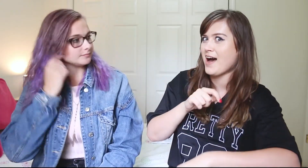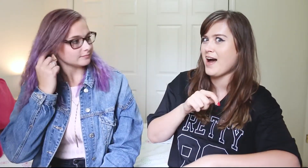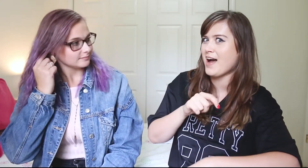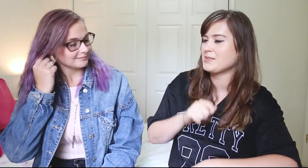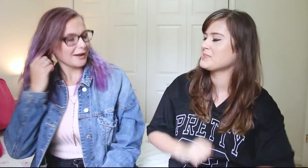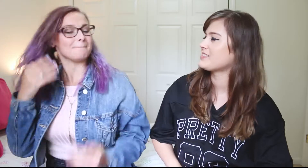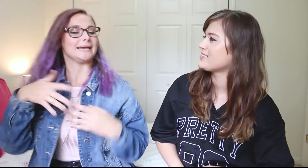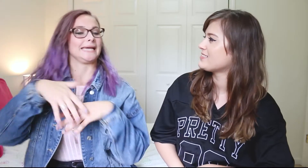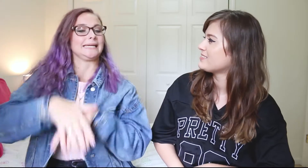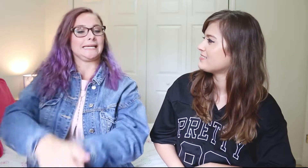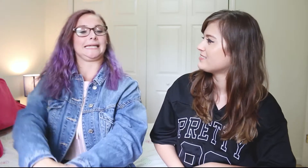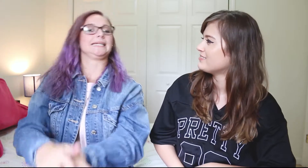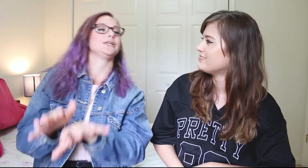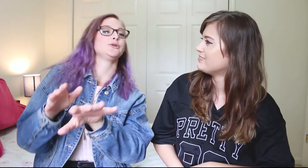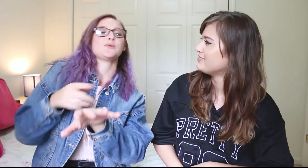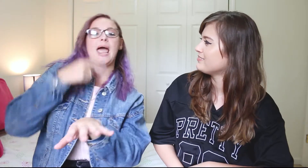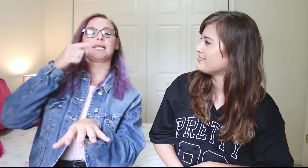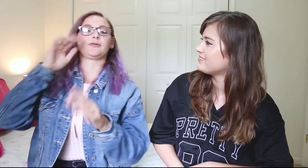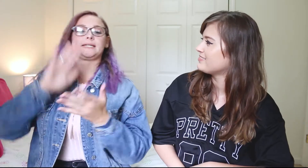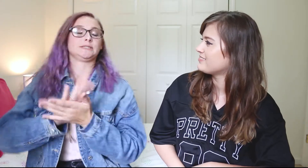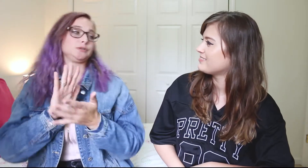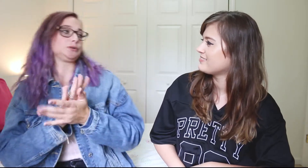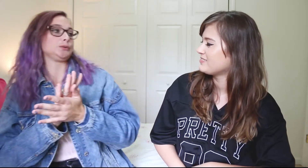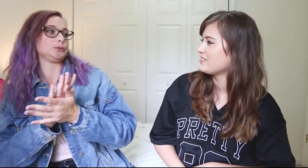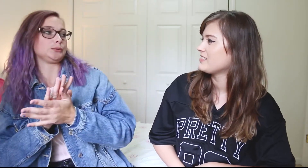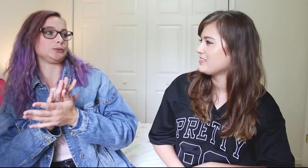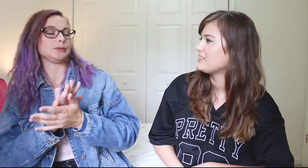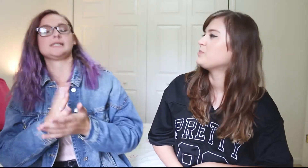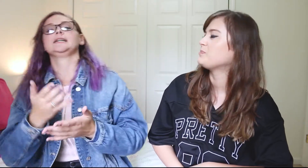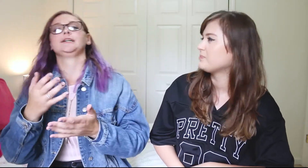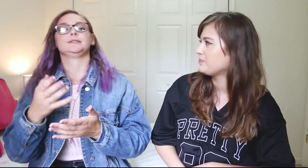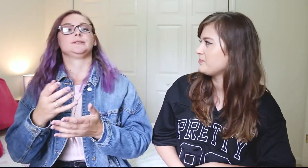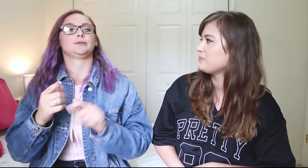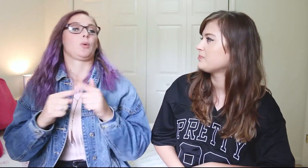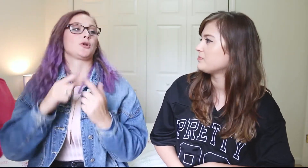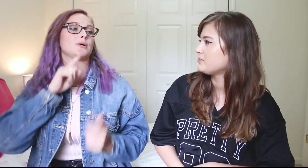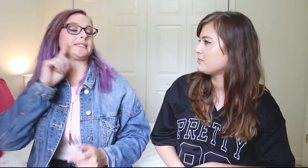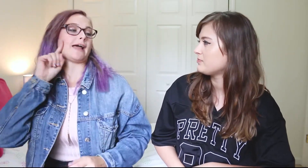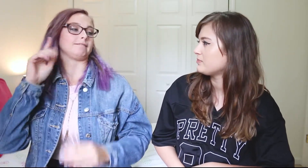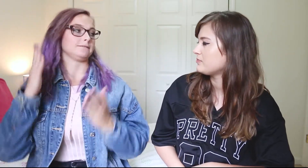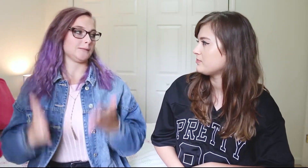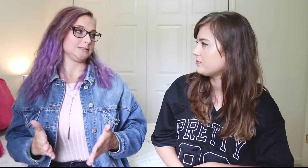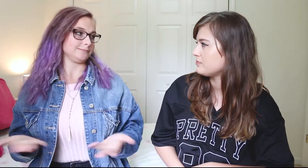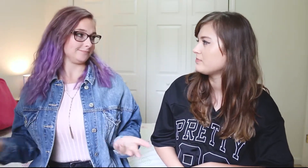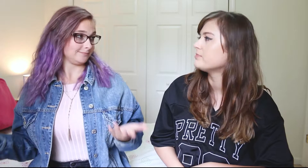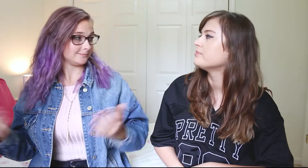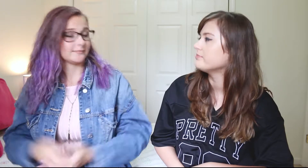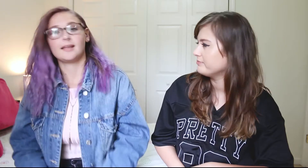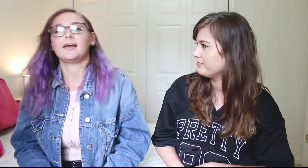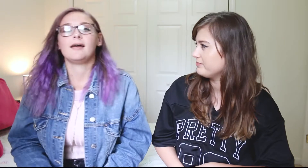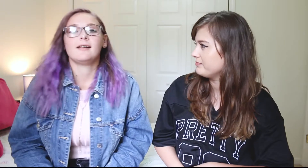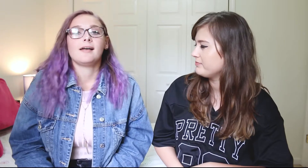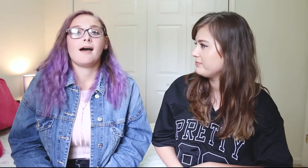When you are mainstreamed to hearing schools when you are a deaf person,